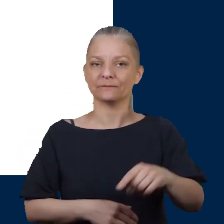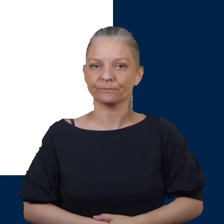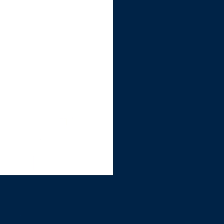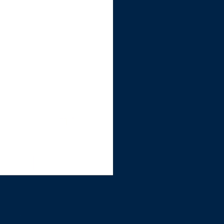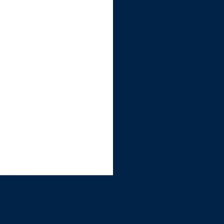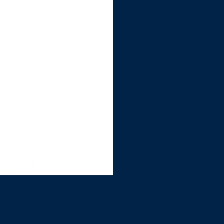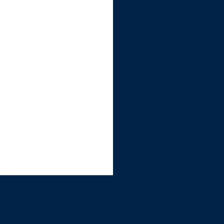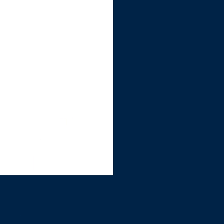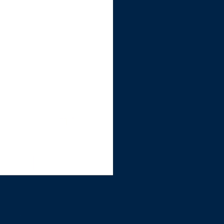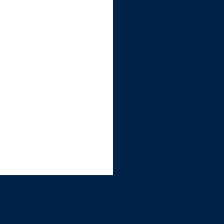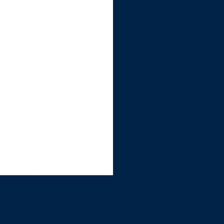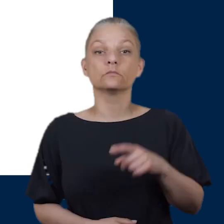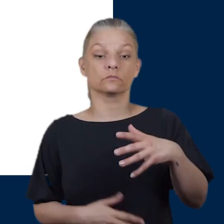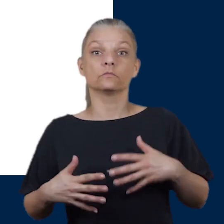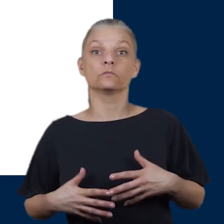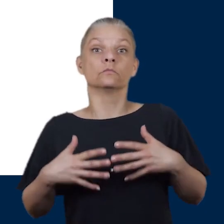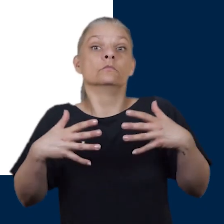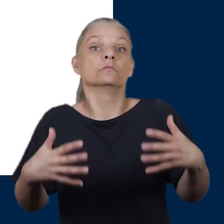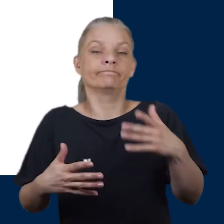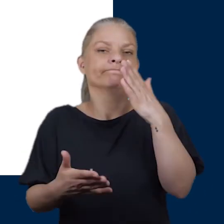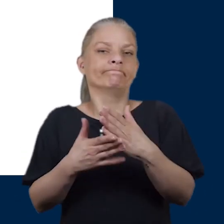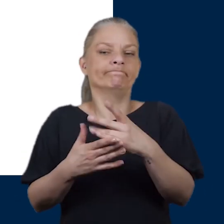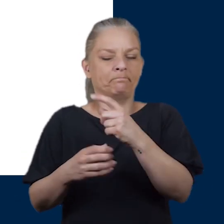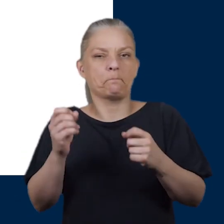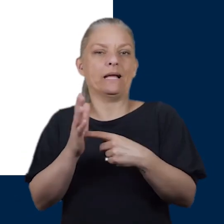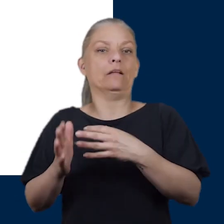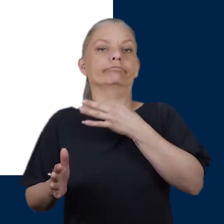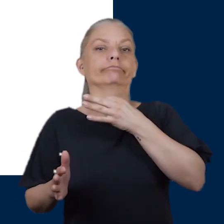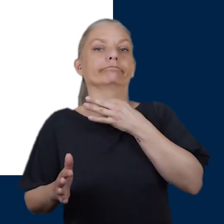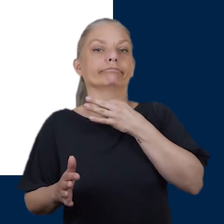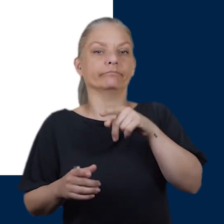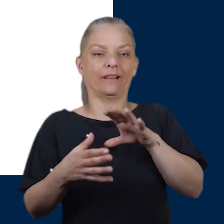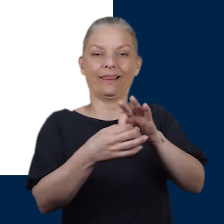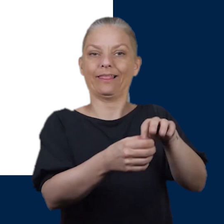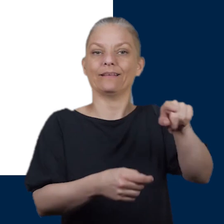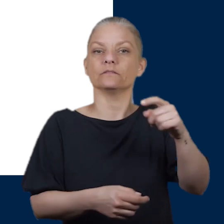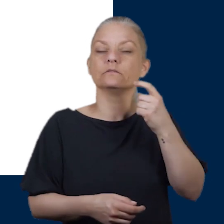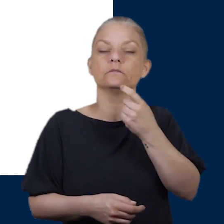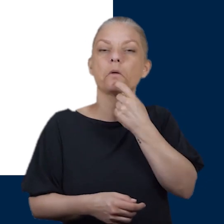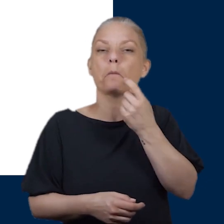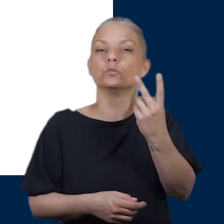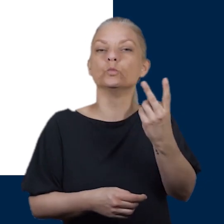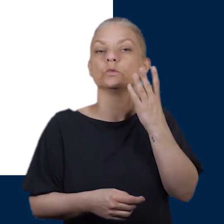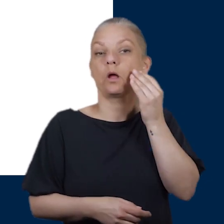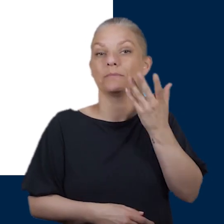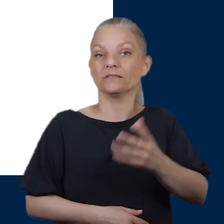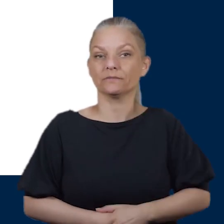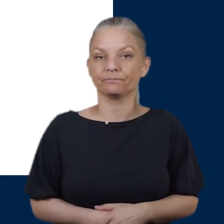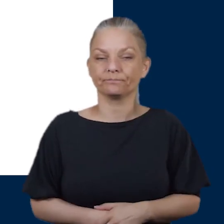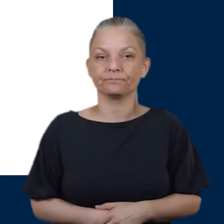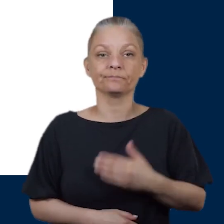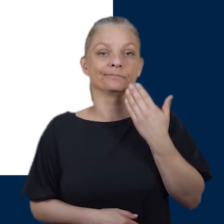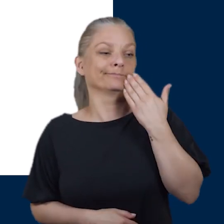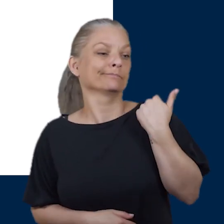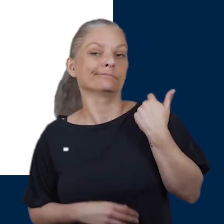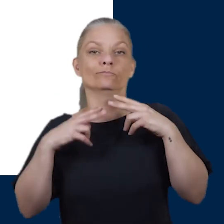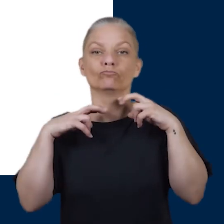Being overweight is the main risk factor for type 2 diabetes. Recent research in the direct